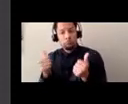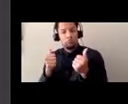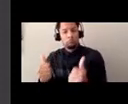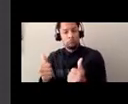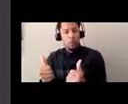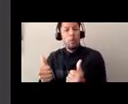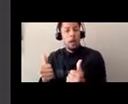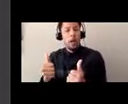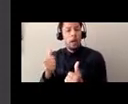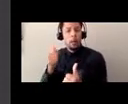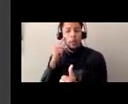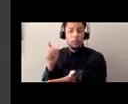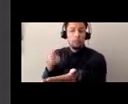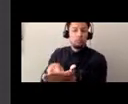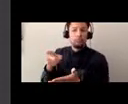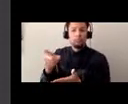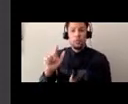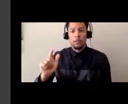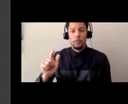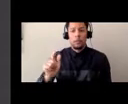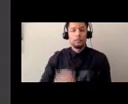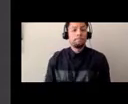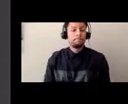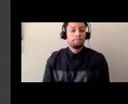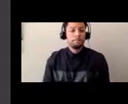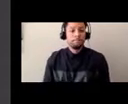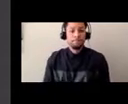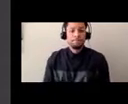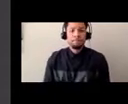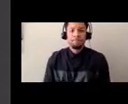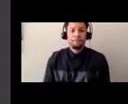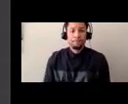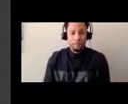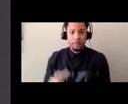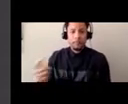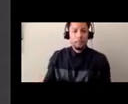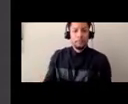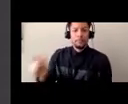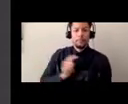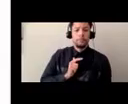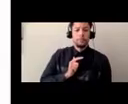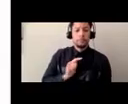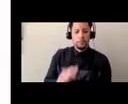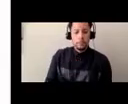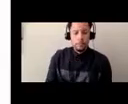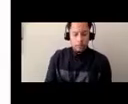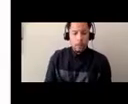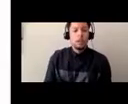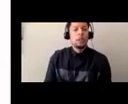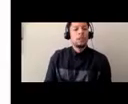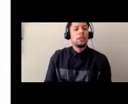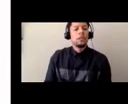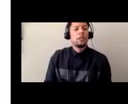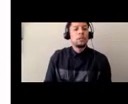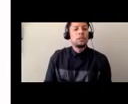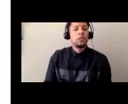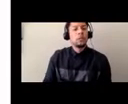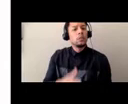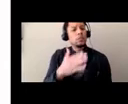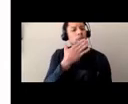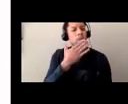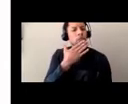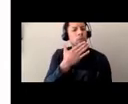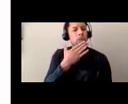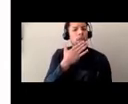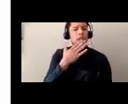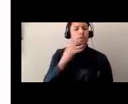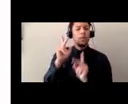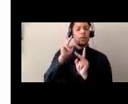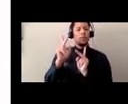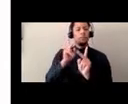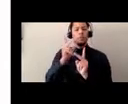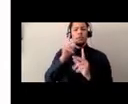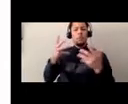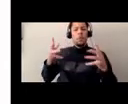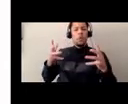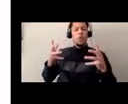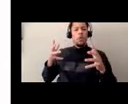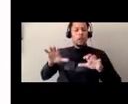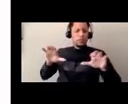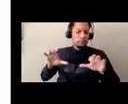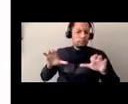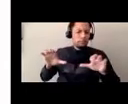Sharon Brisolara: Thank you for doing that prior to coming today and bringing that awareness